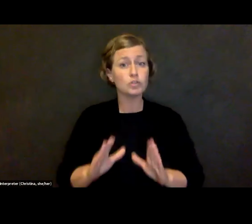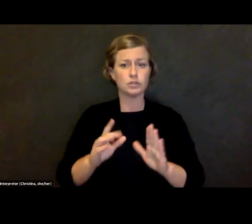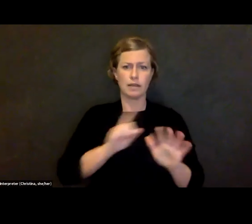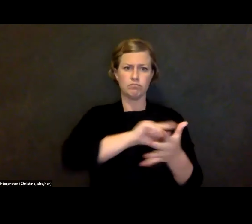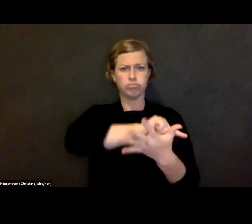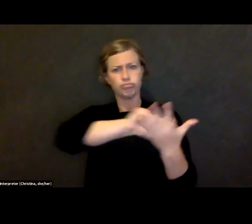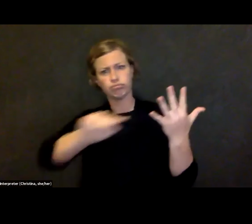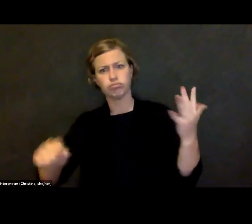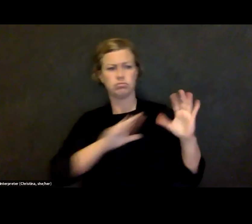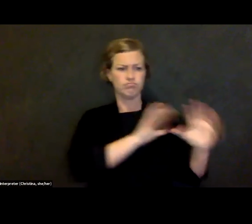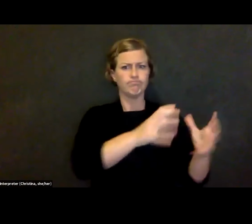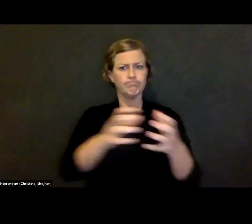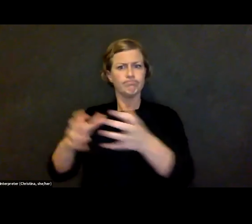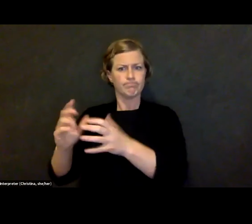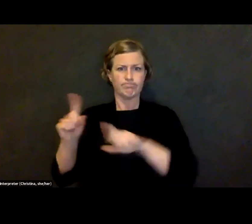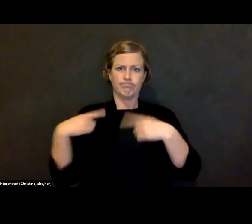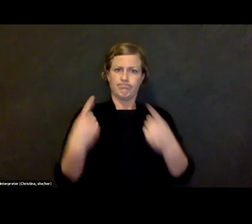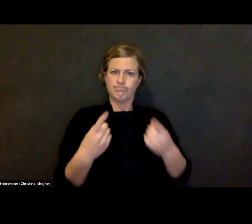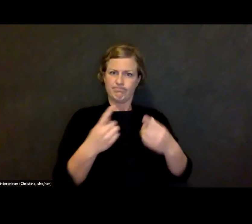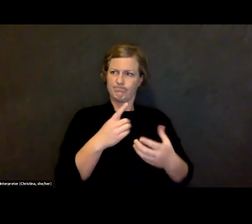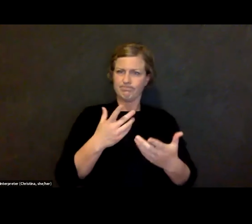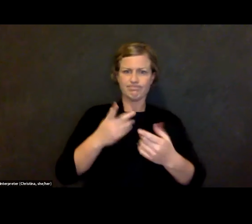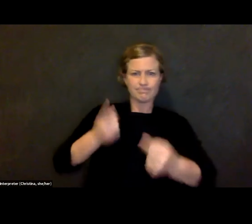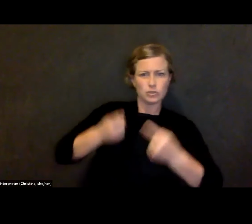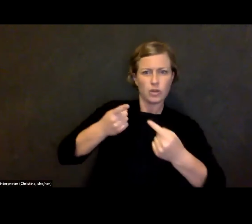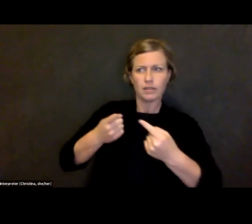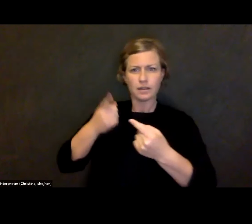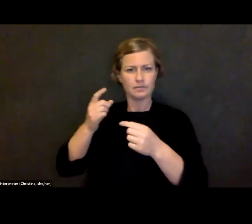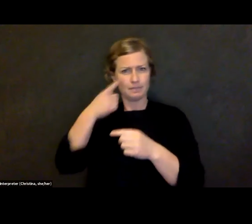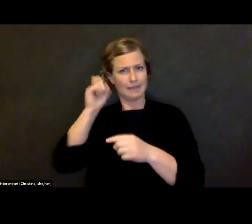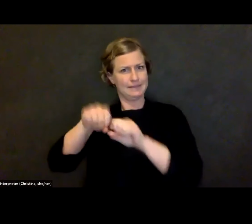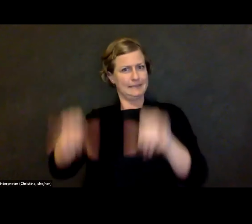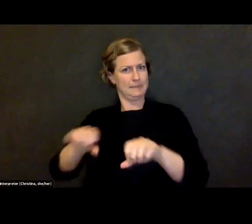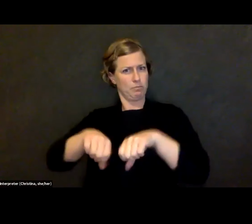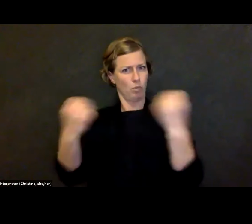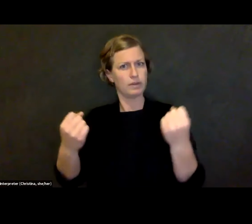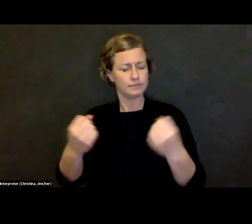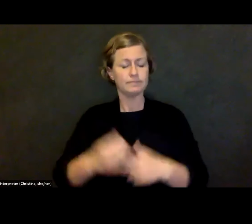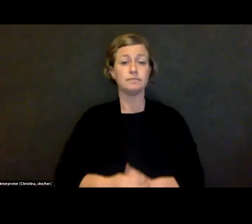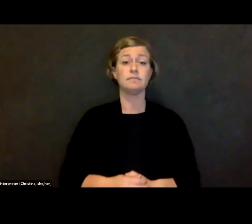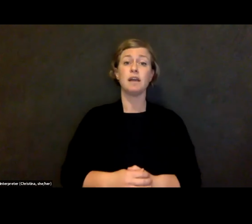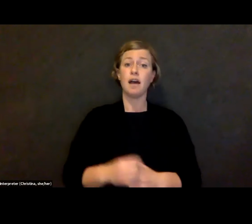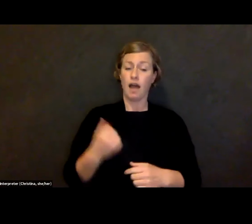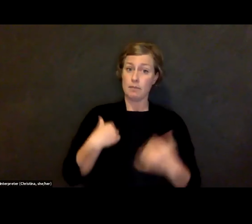apart, for asylum seekers, for others that have been caught up in a broken